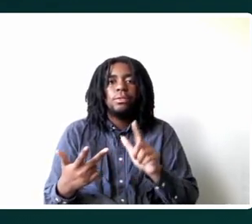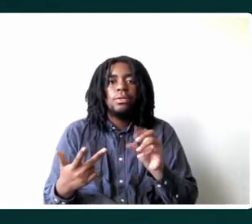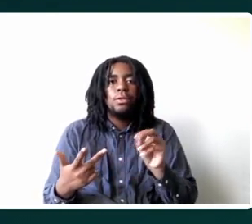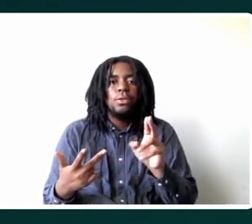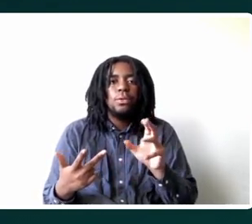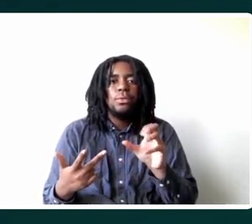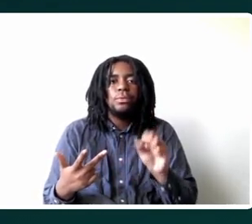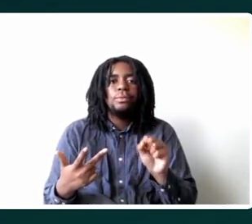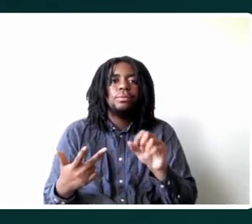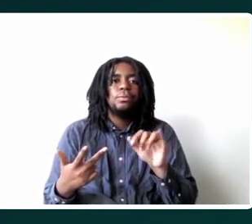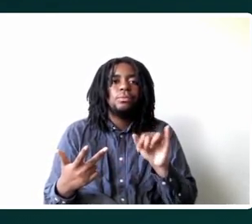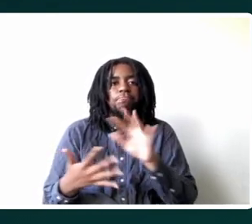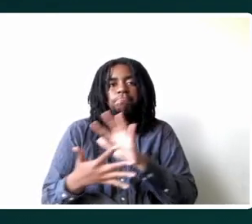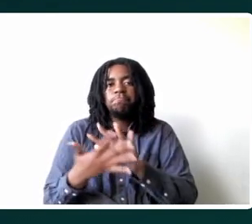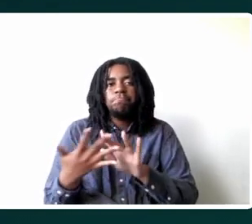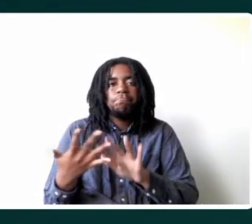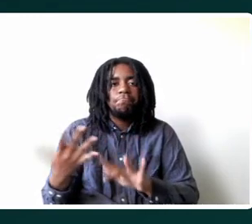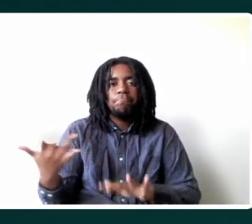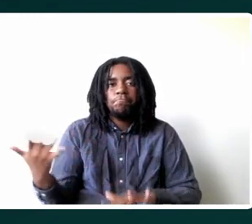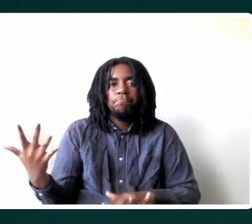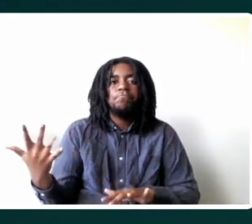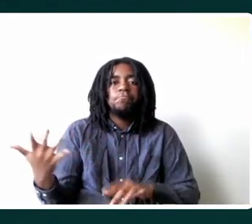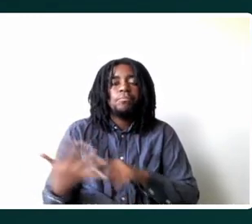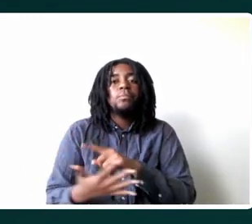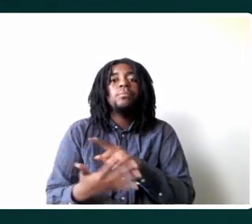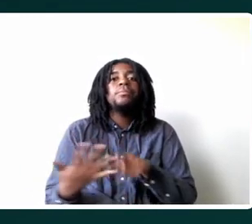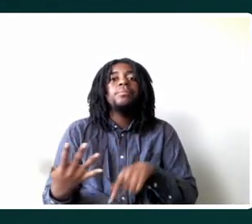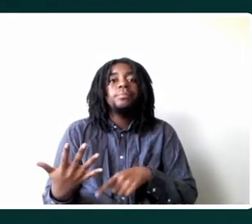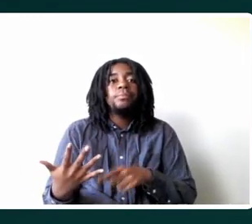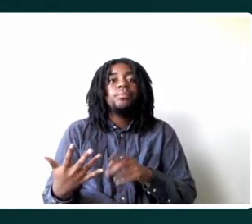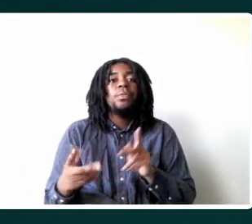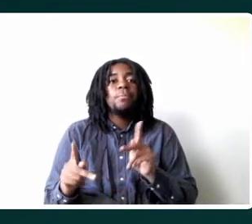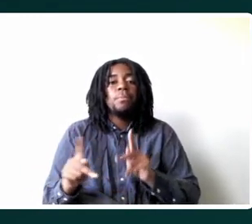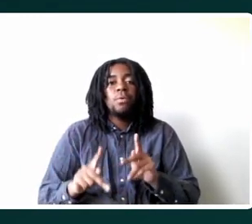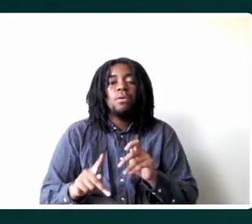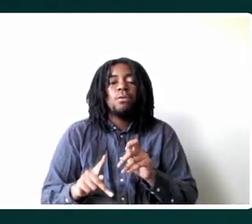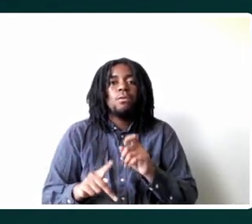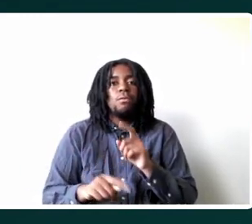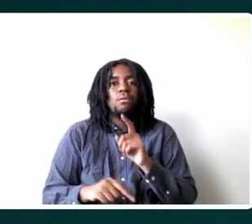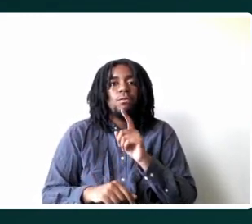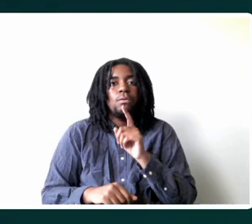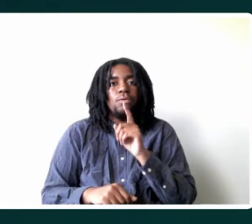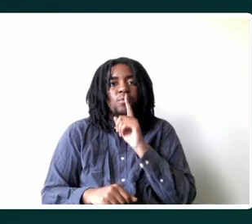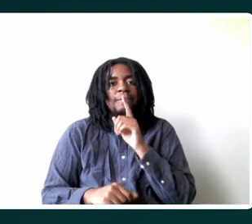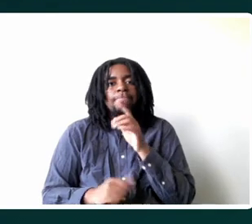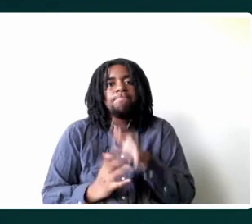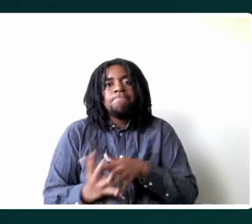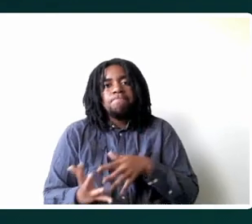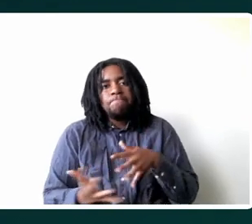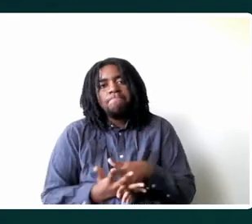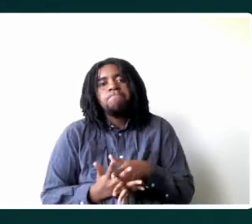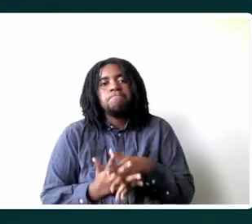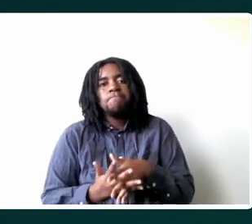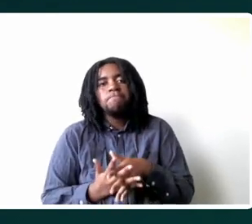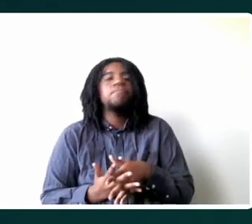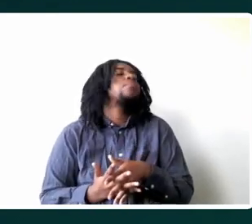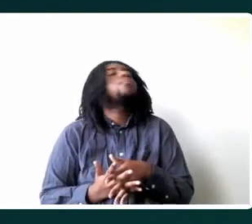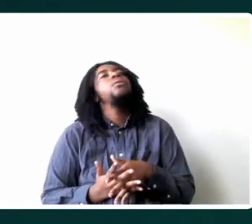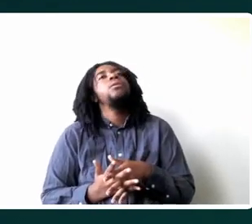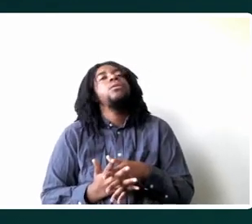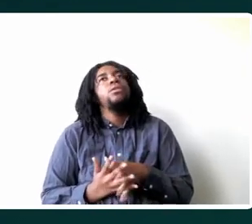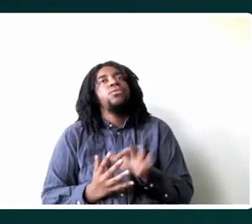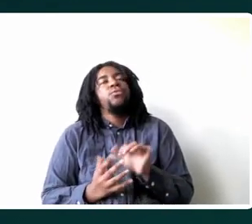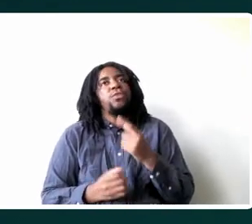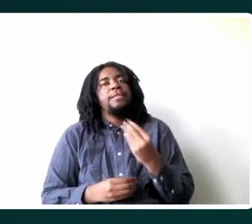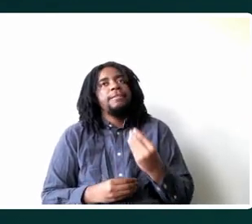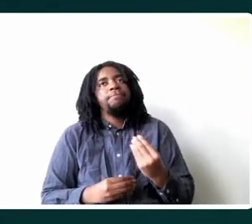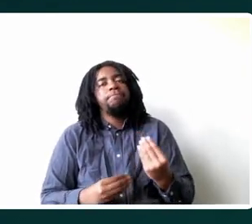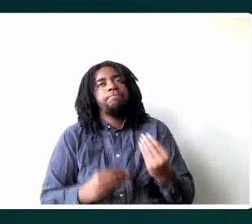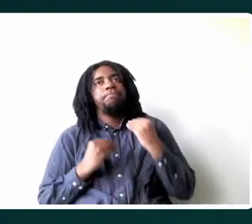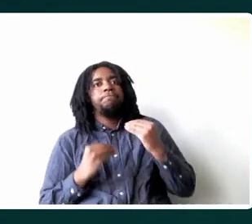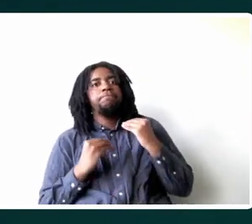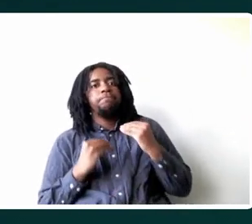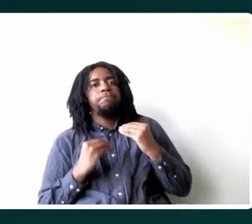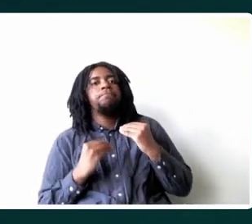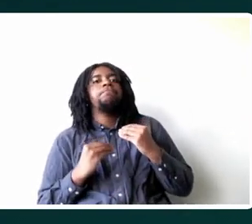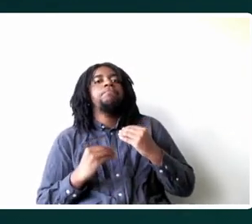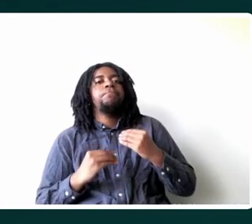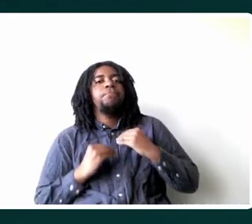Driskell. Now, those people really instilled in us an appreciation and a duty to your craft,